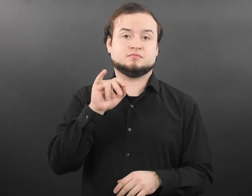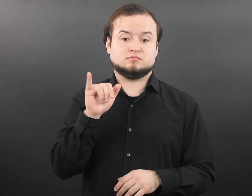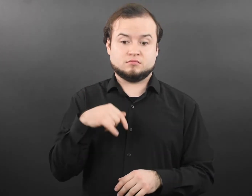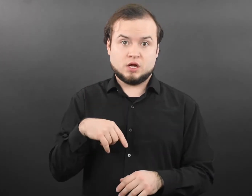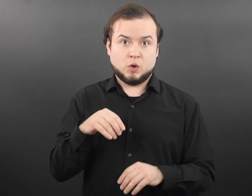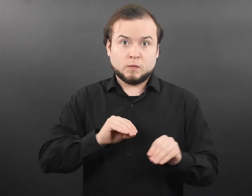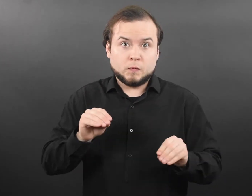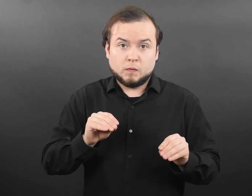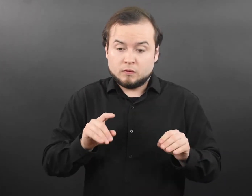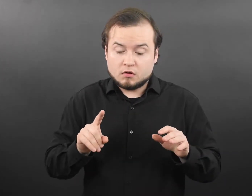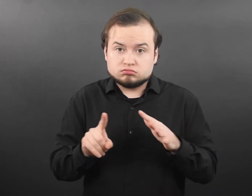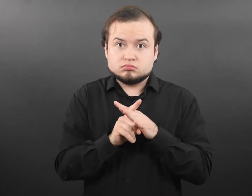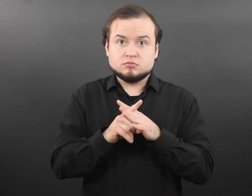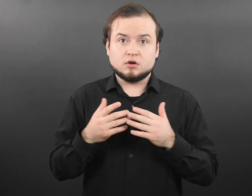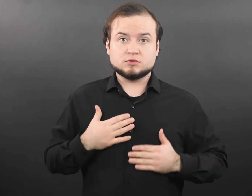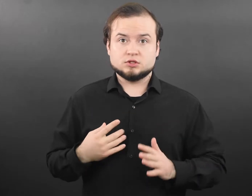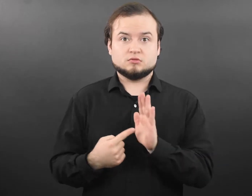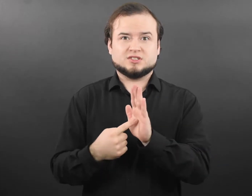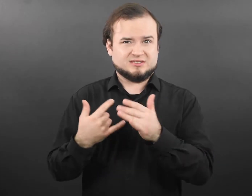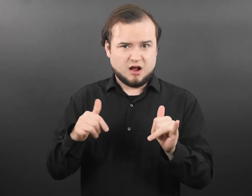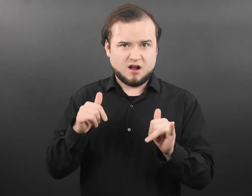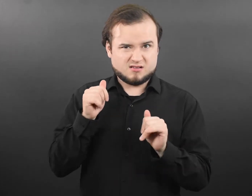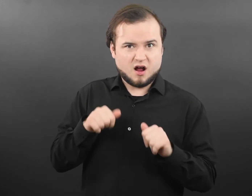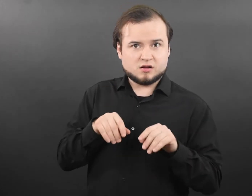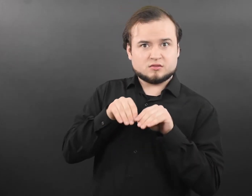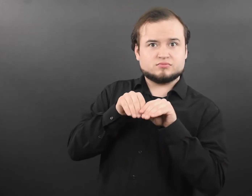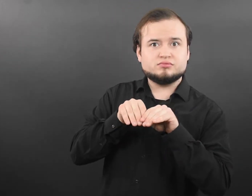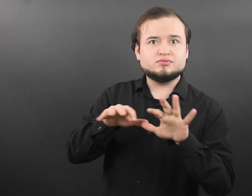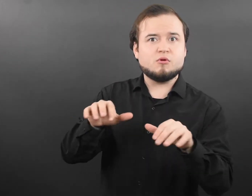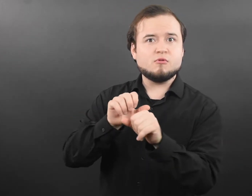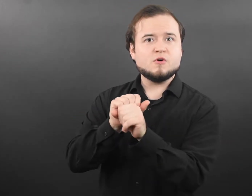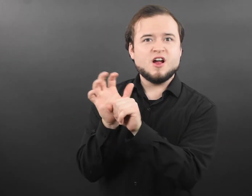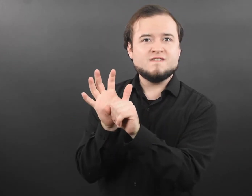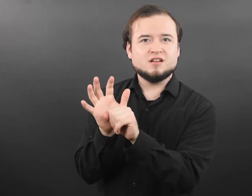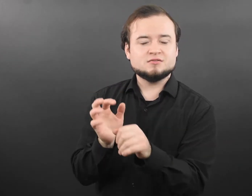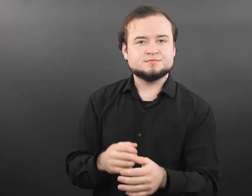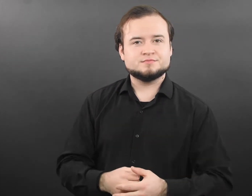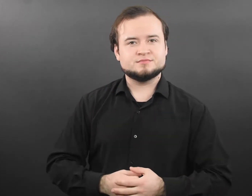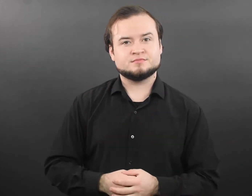and even if you never have any symptoms.